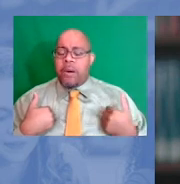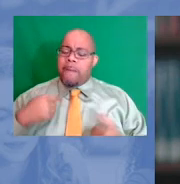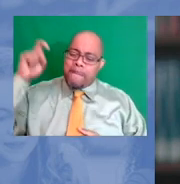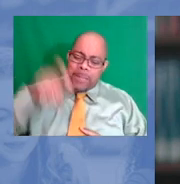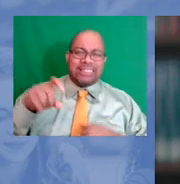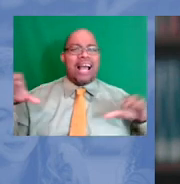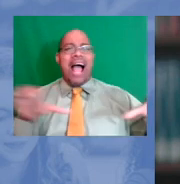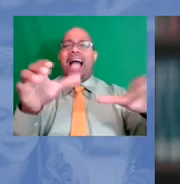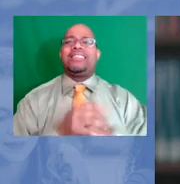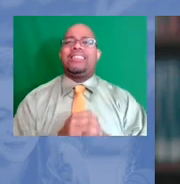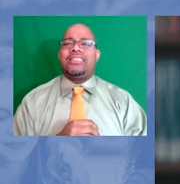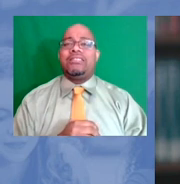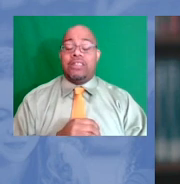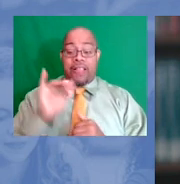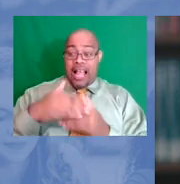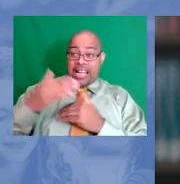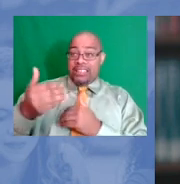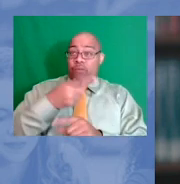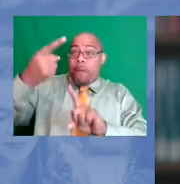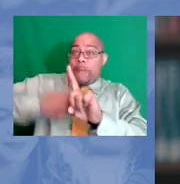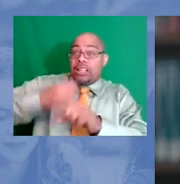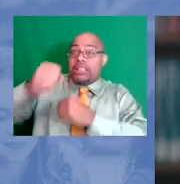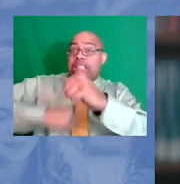THESE NEXT MONTHS AND YEARS WILL DETERMINE THE TRAJECTORY OF SUCCESS FOR MILLIONS OF